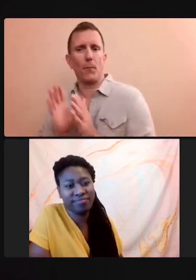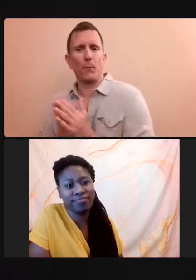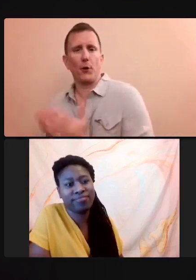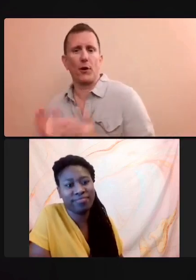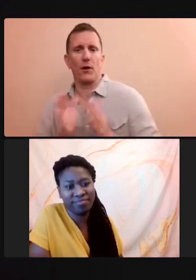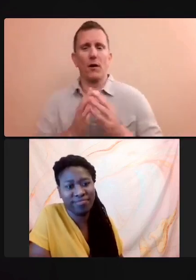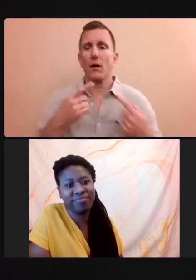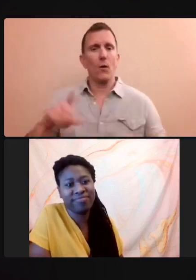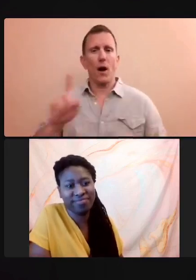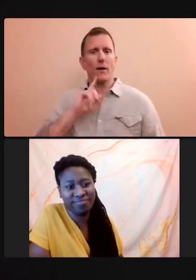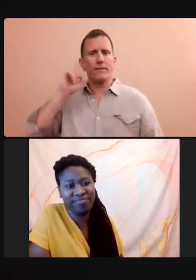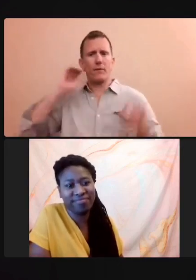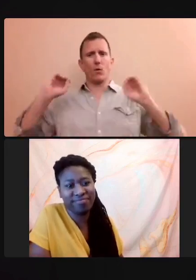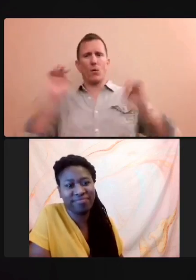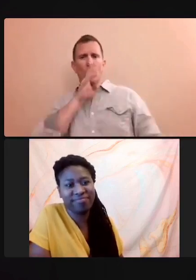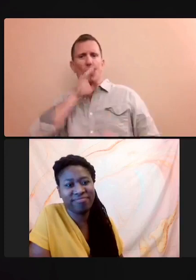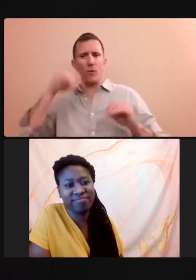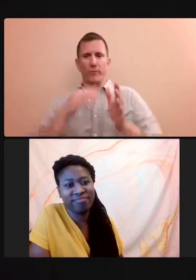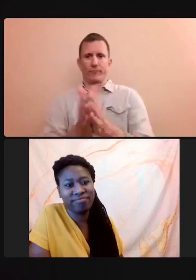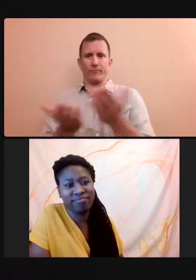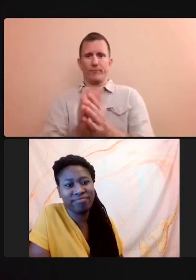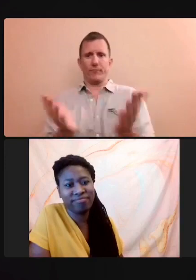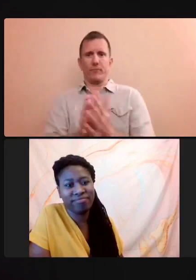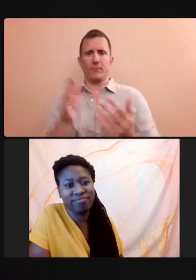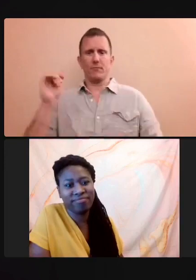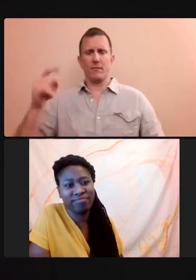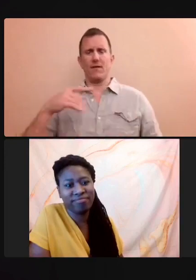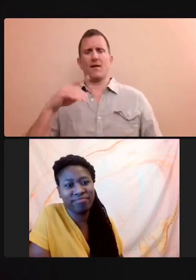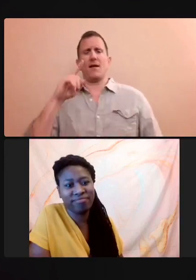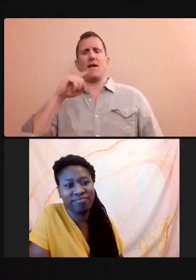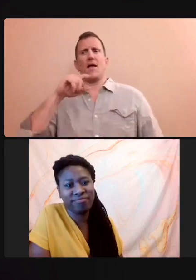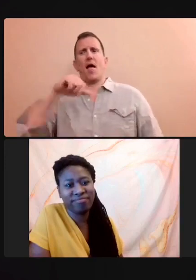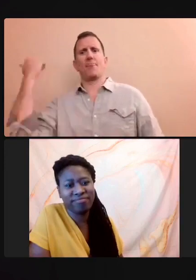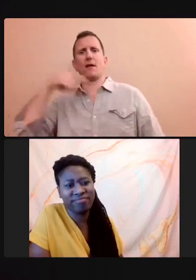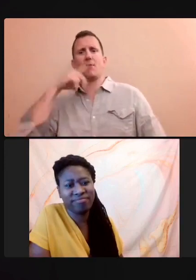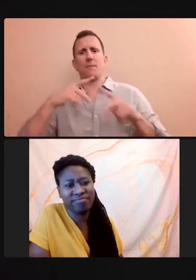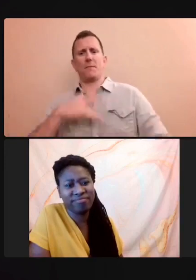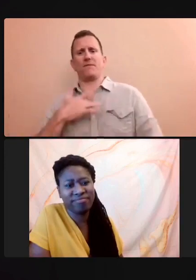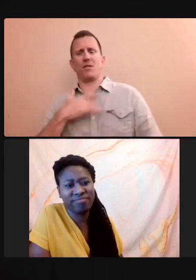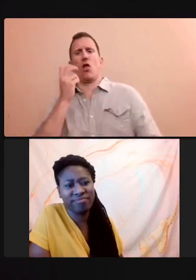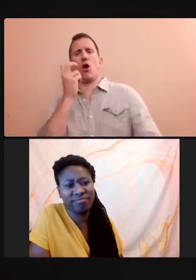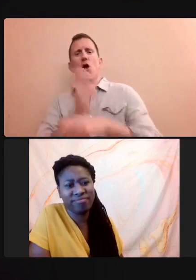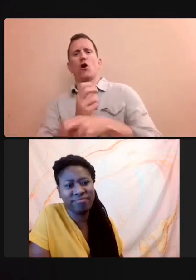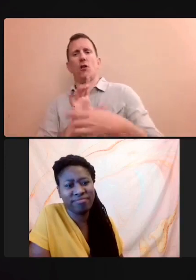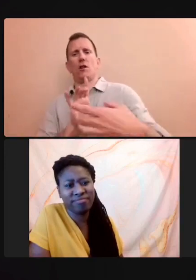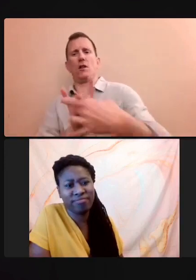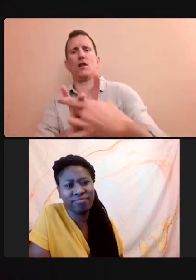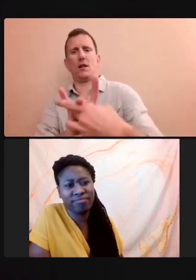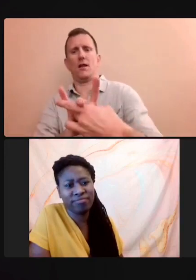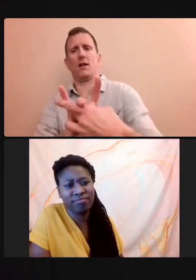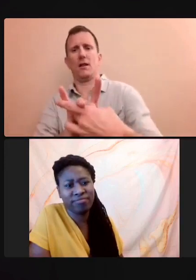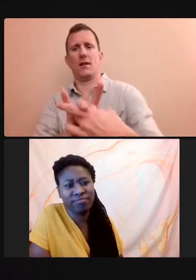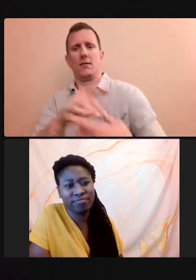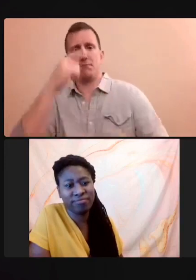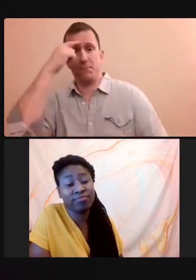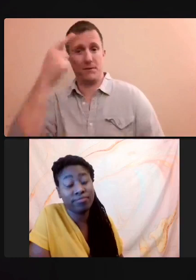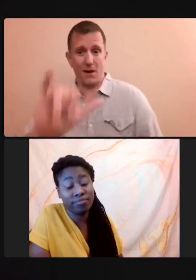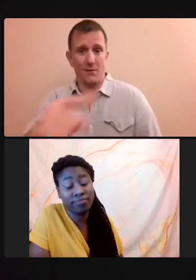and not just ITP programs, but also folks on social media, as we had mentioned about deaf people creating content